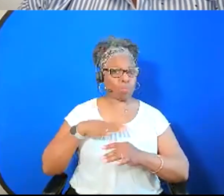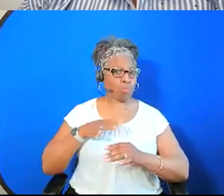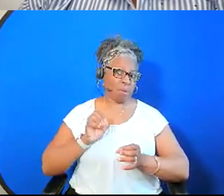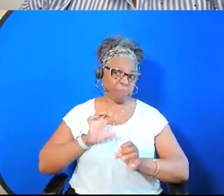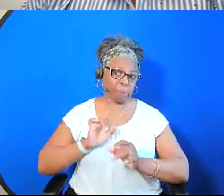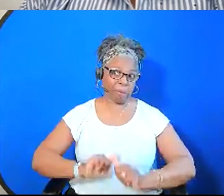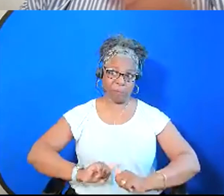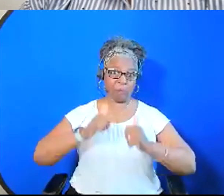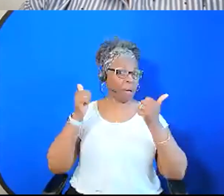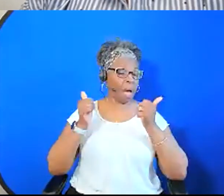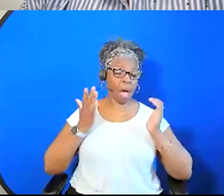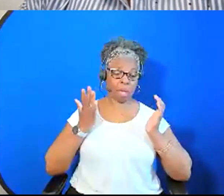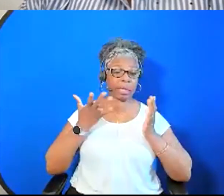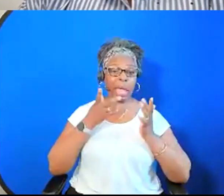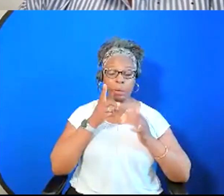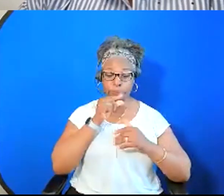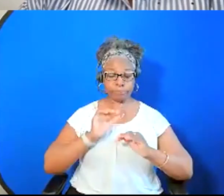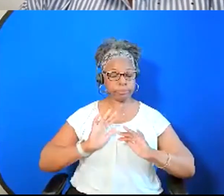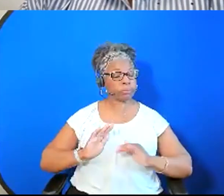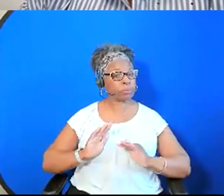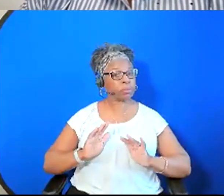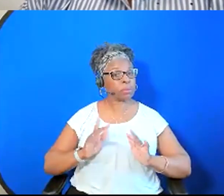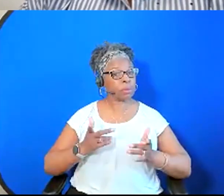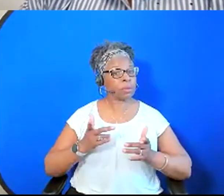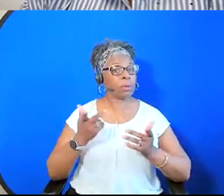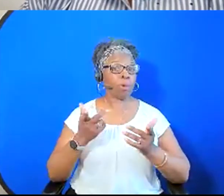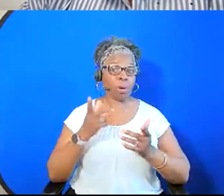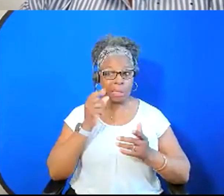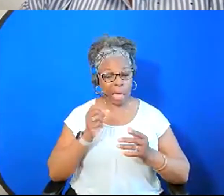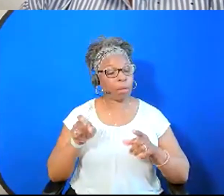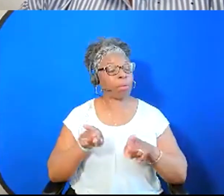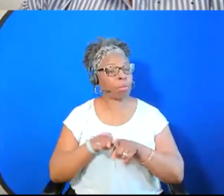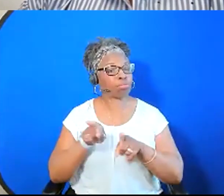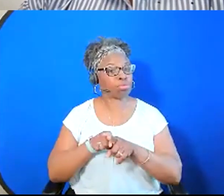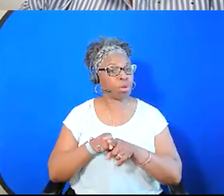speak with without being interrupted. And one as a sort of a bit of a side,